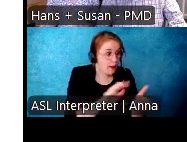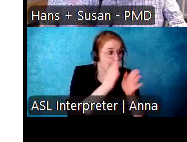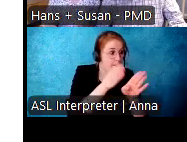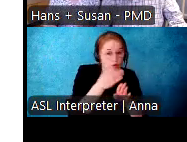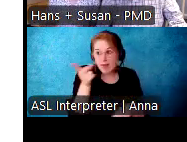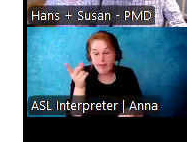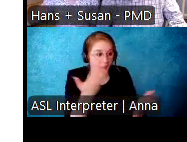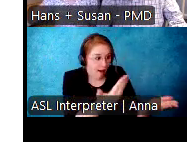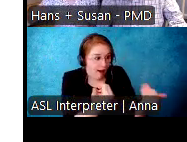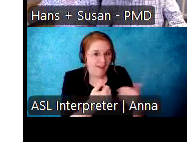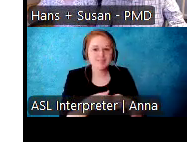an idea comes to mind.